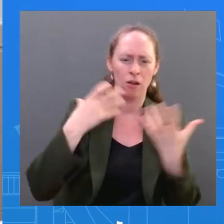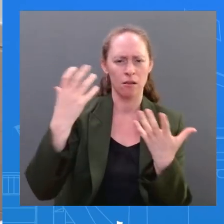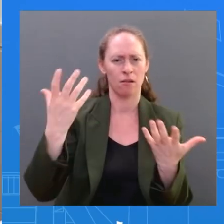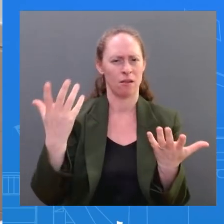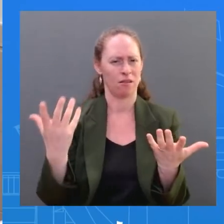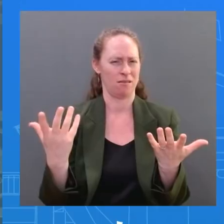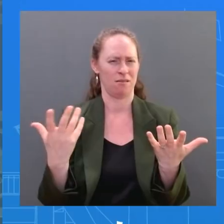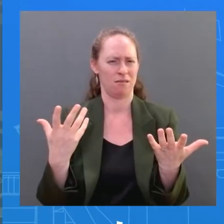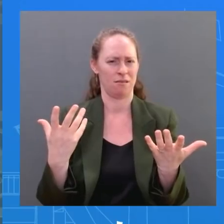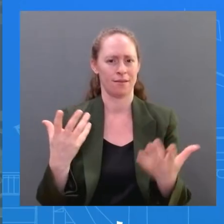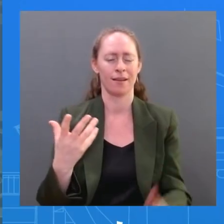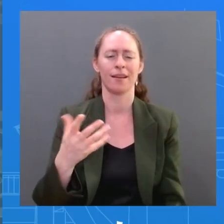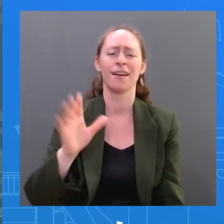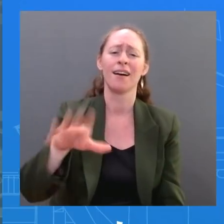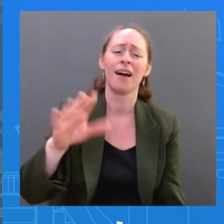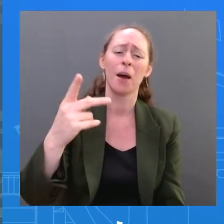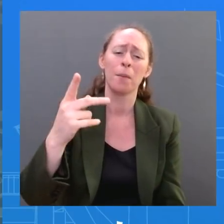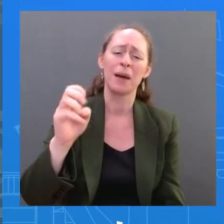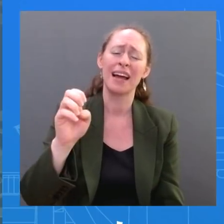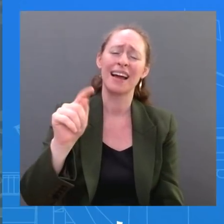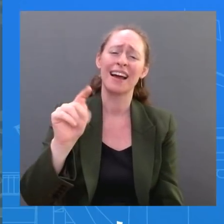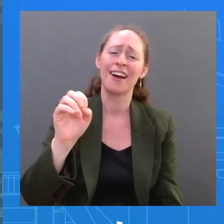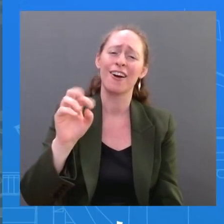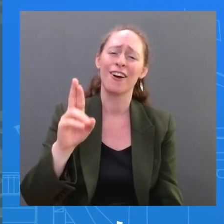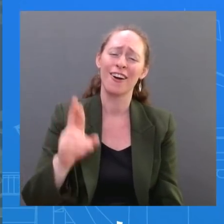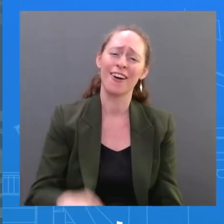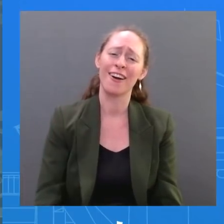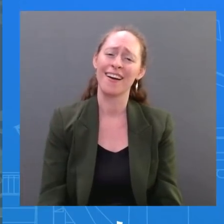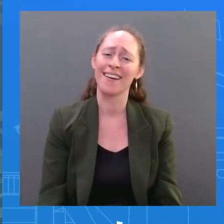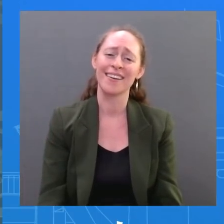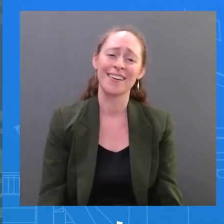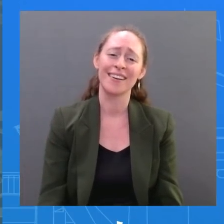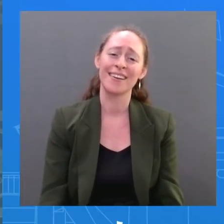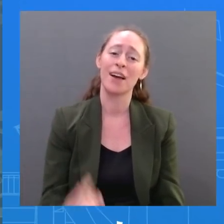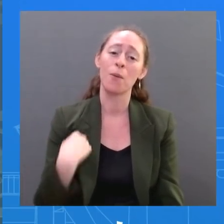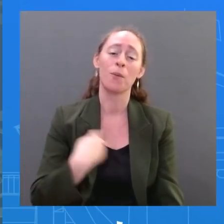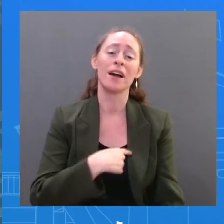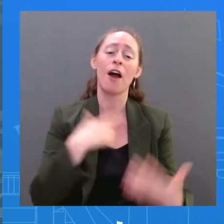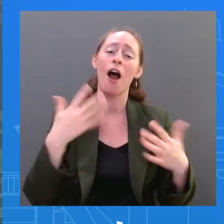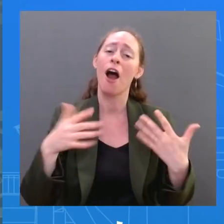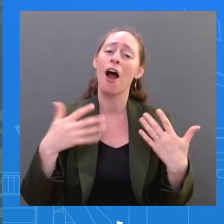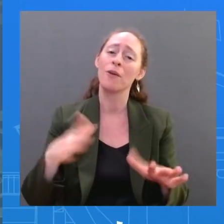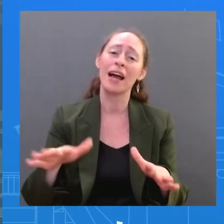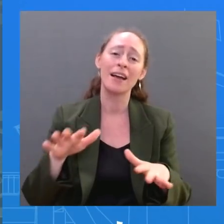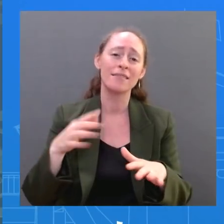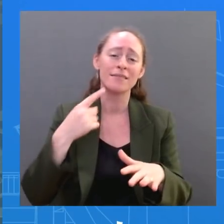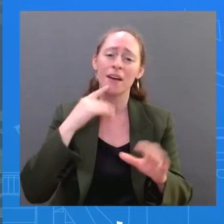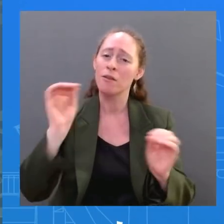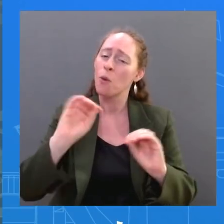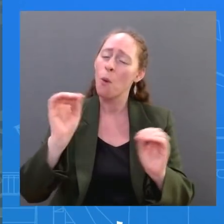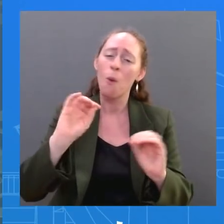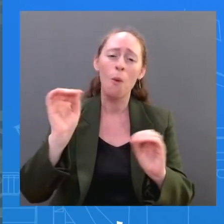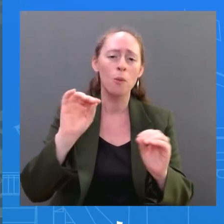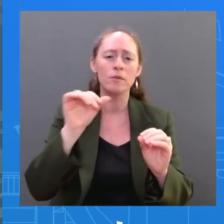any intimidation and violence. The Press: But you just said it's okay if they go to a restaurant. Ms. Jean-Pierre: I said peaceful protest should be allowed.